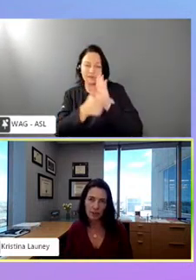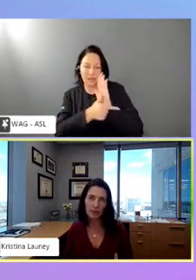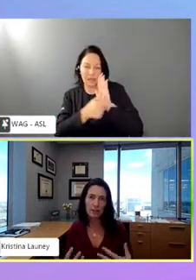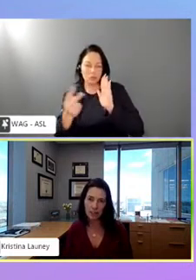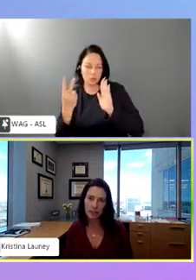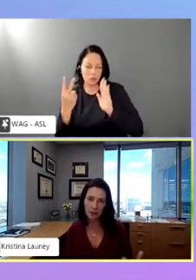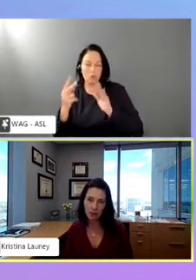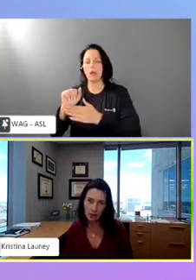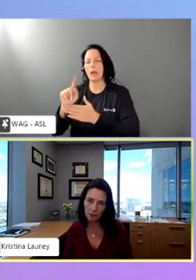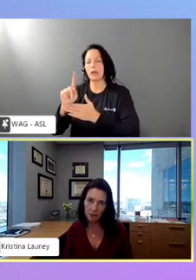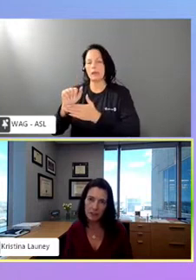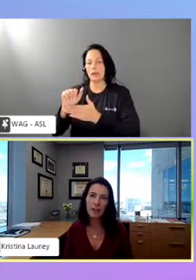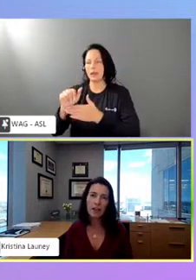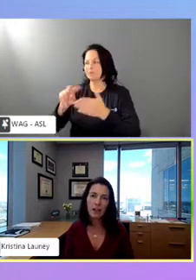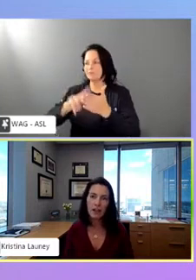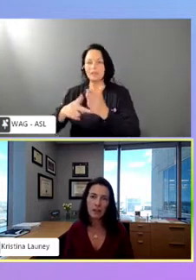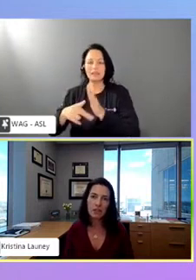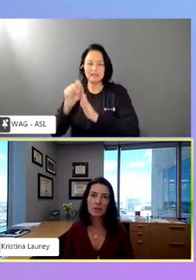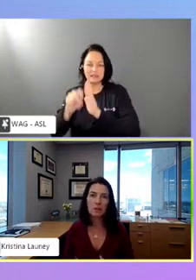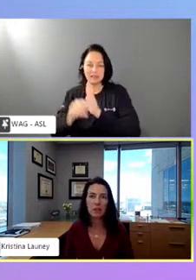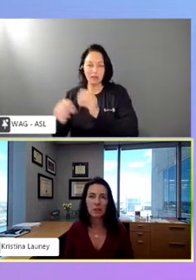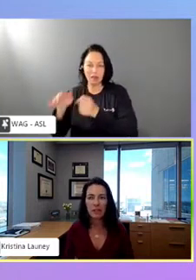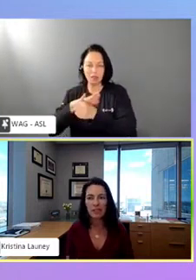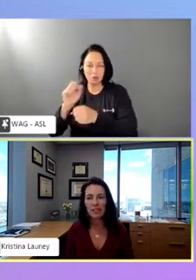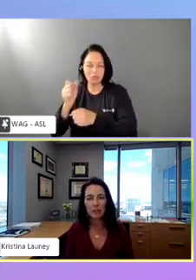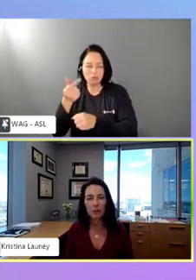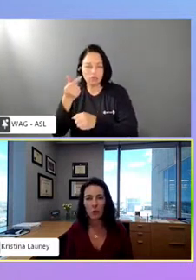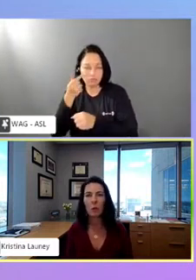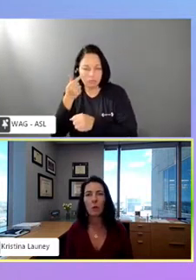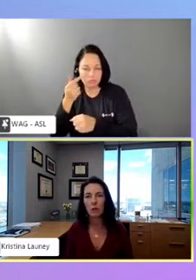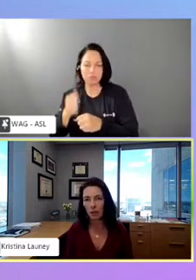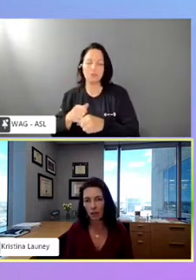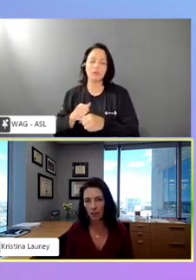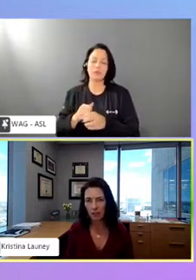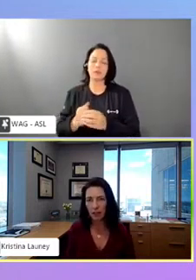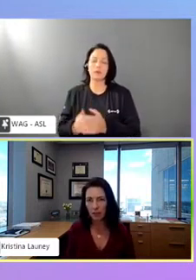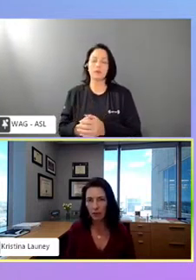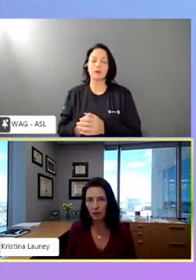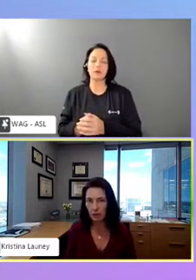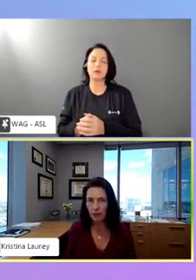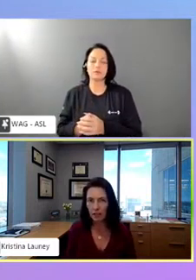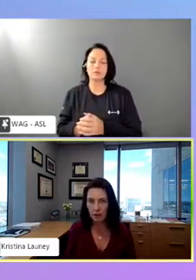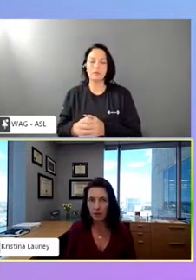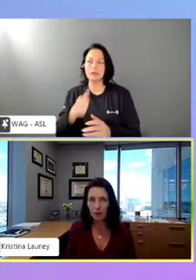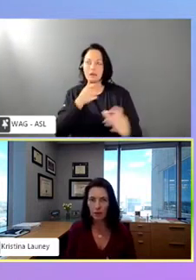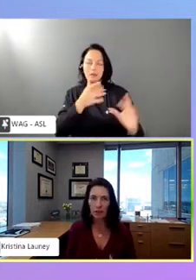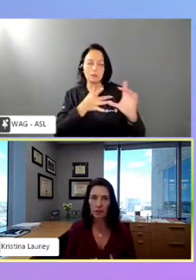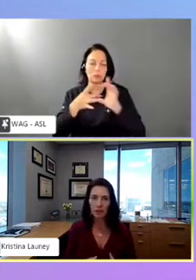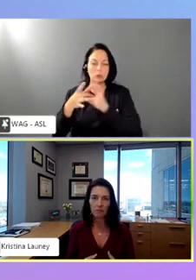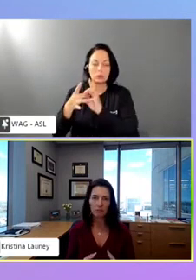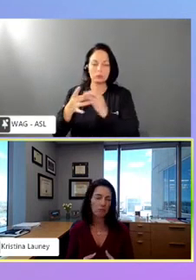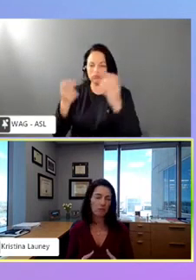accessibility for state and local governments under title two of the ADA. And I remember